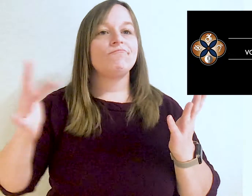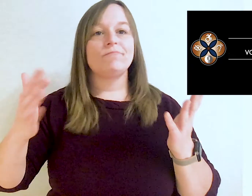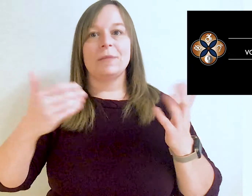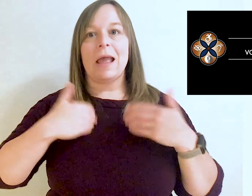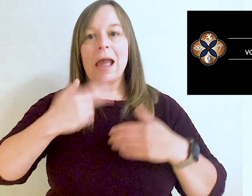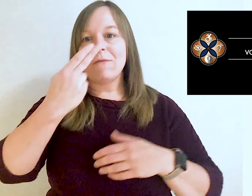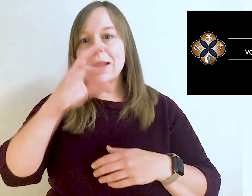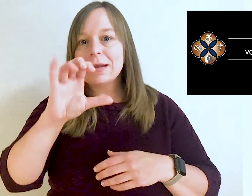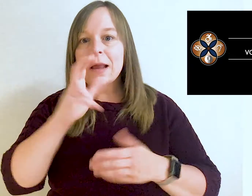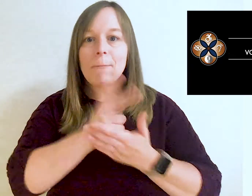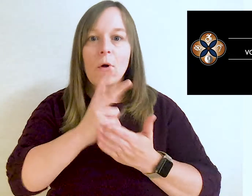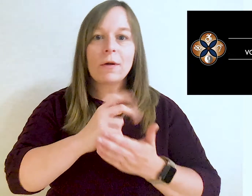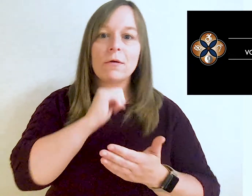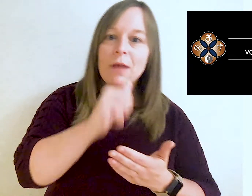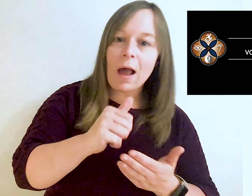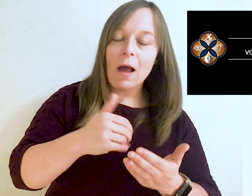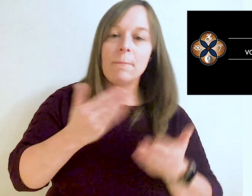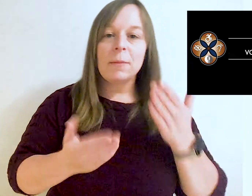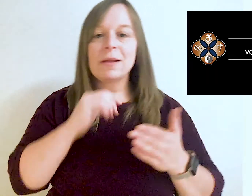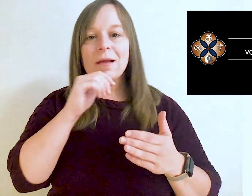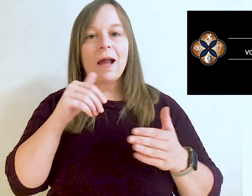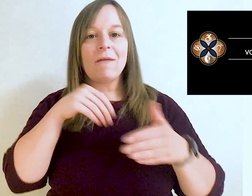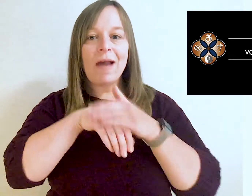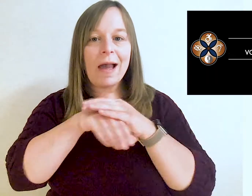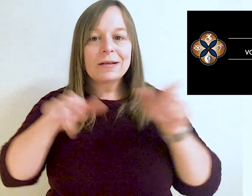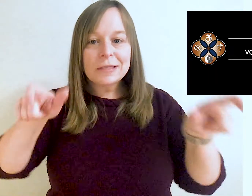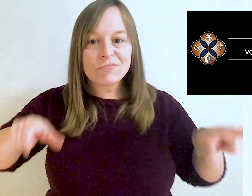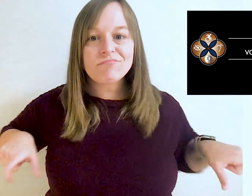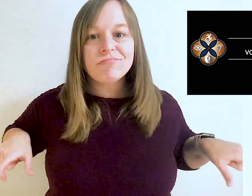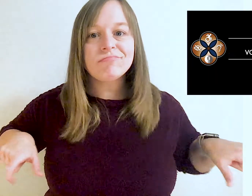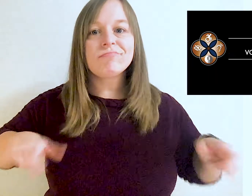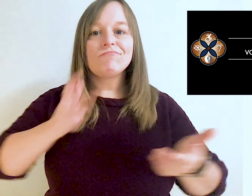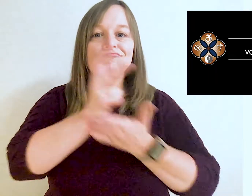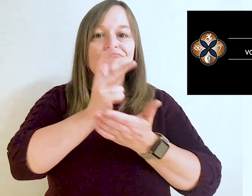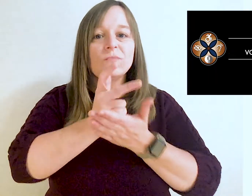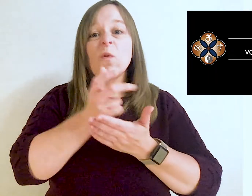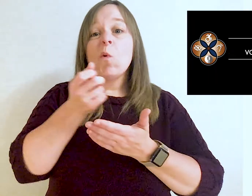accessible parking space that doesn't have access aisles as well as voting area set-up.